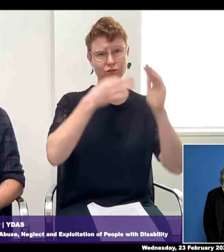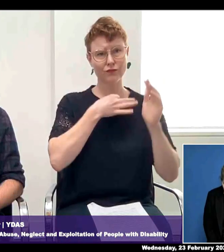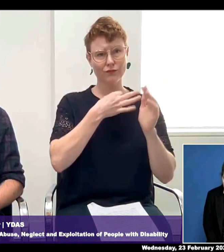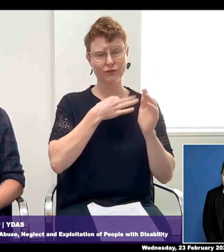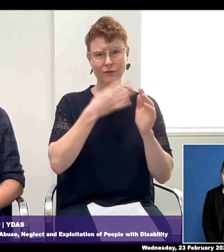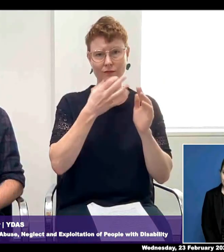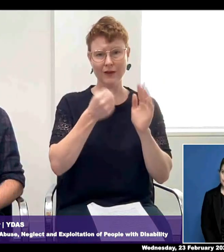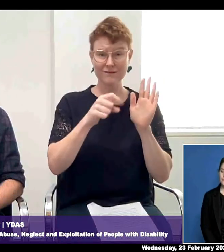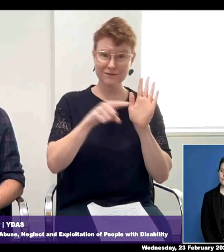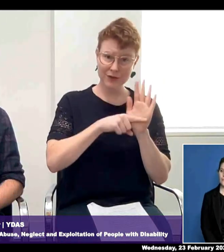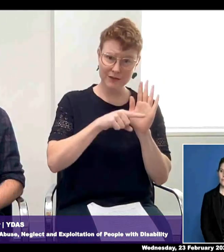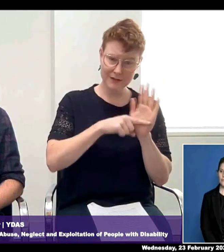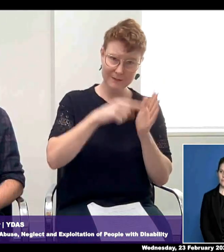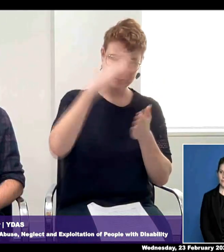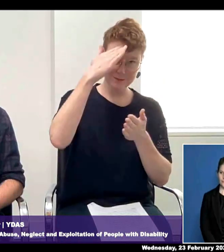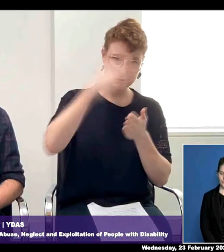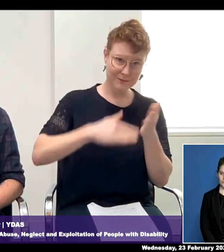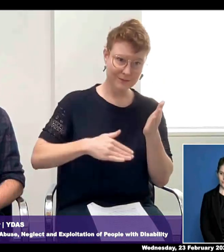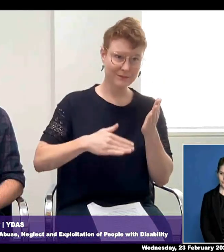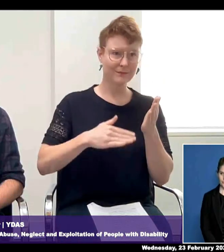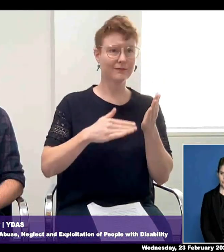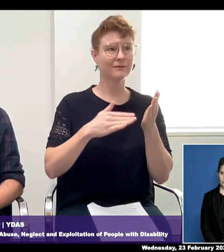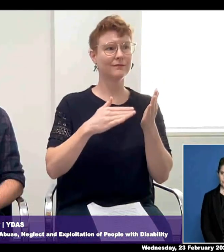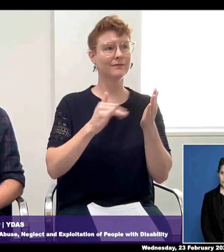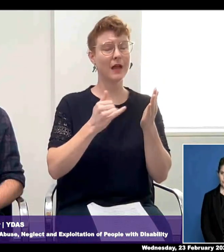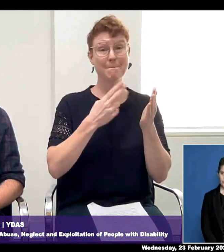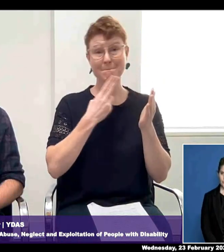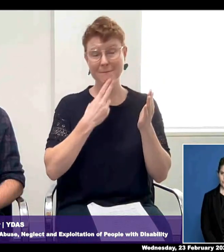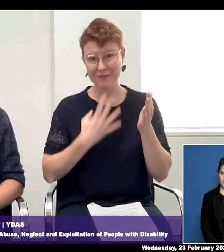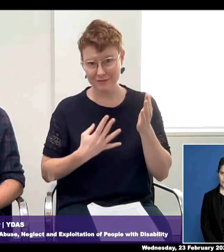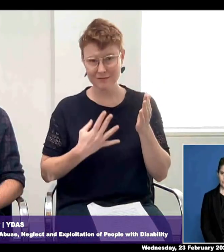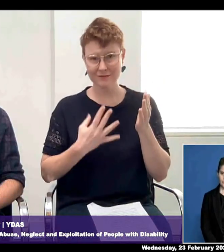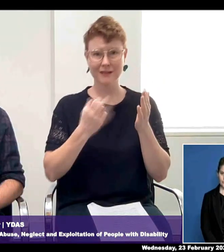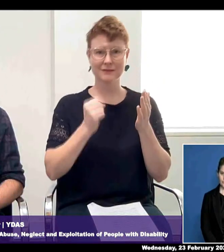What that means is that they are at the higher risk of having a negative experience.